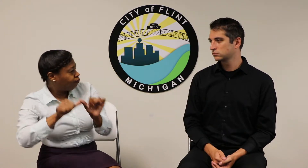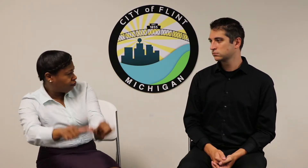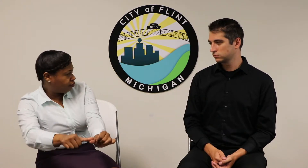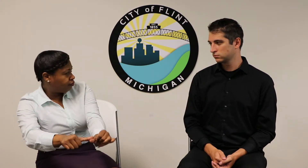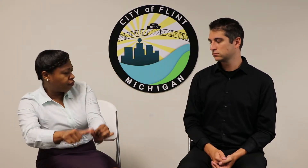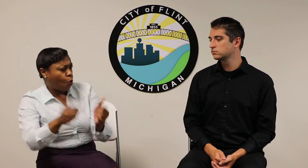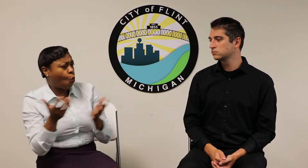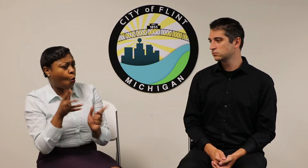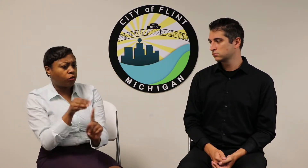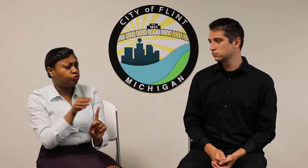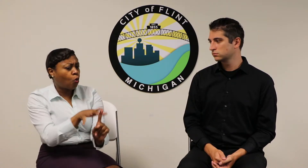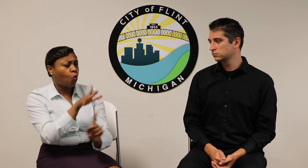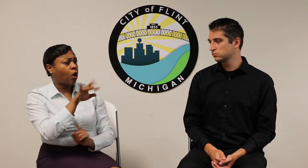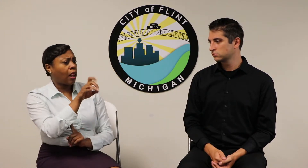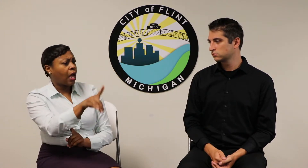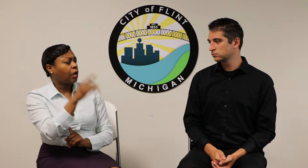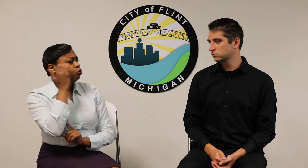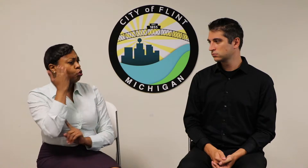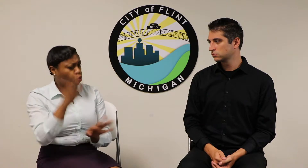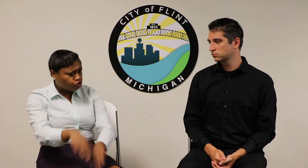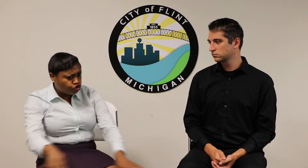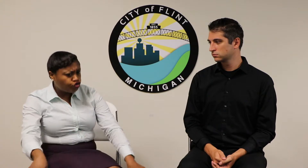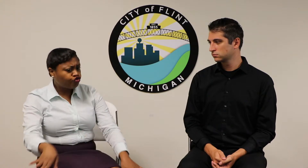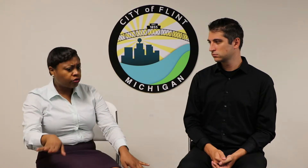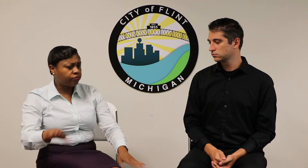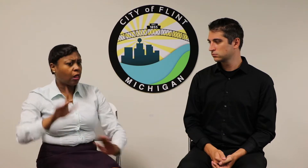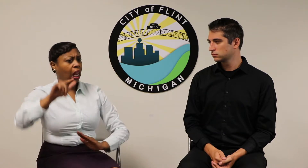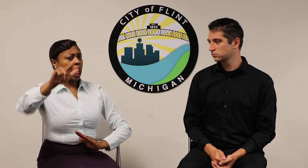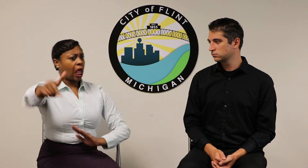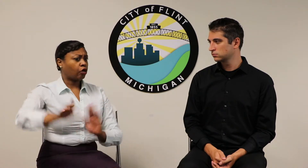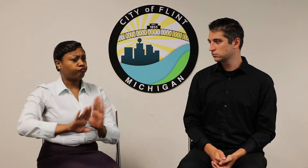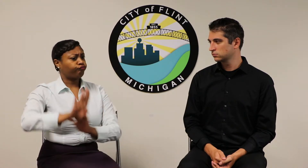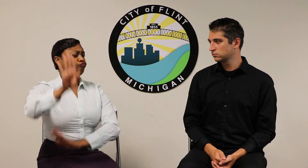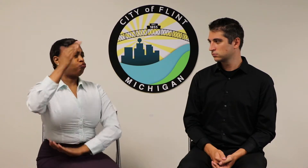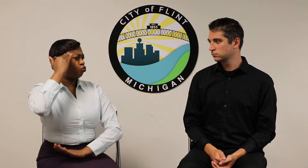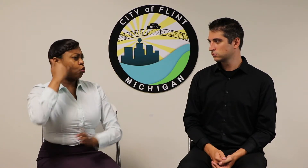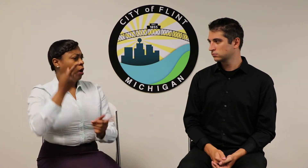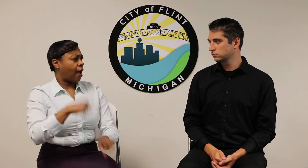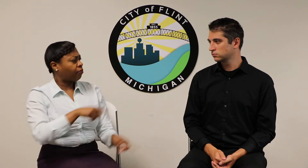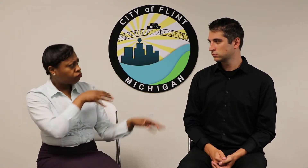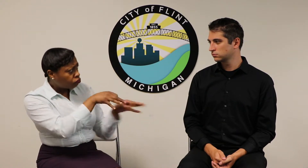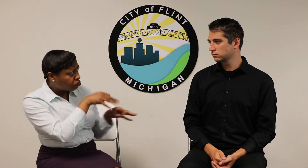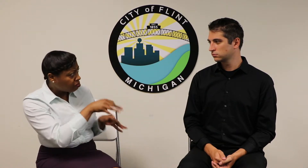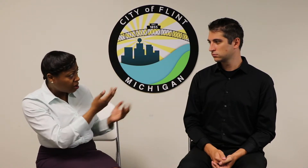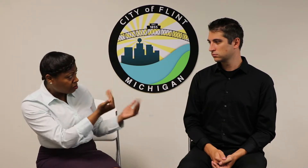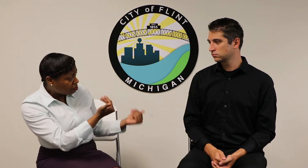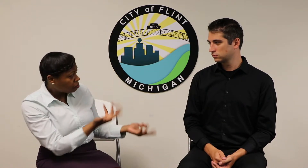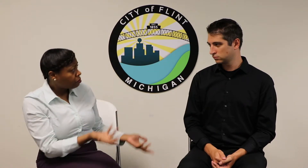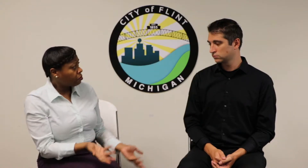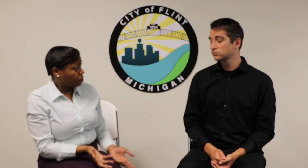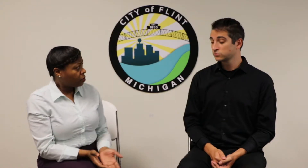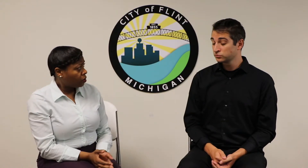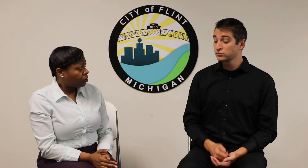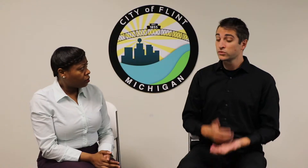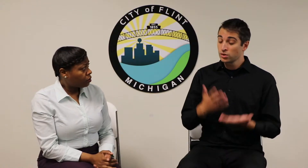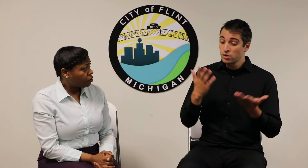and we know about child what those symptoms are, can you give us a little bit on that Dr. Reynolds.